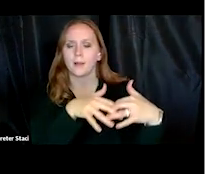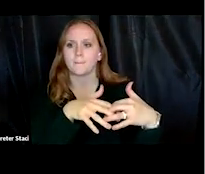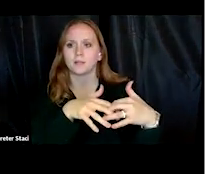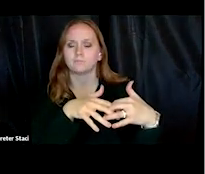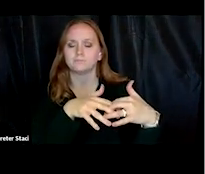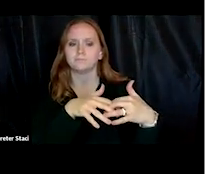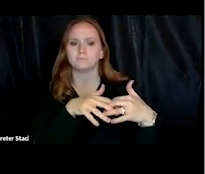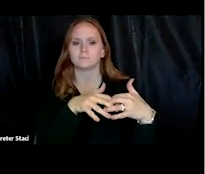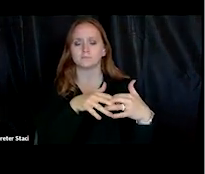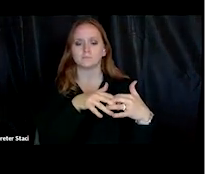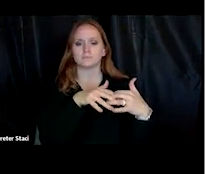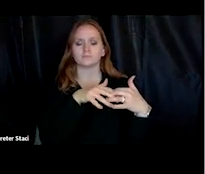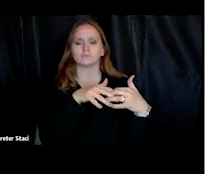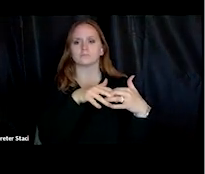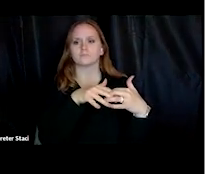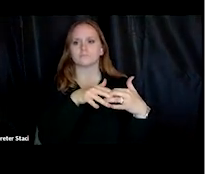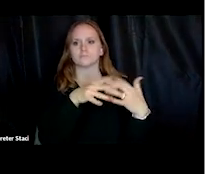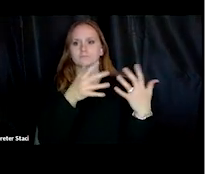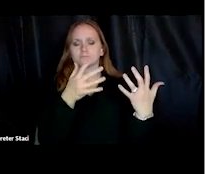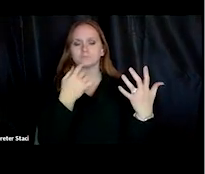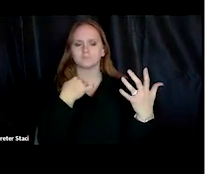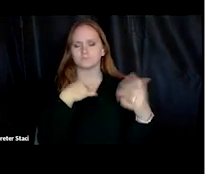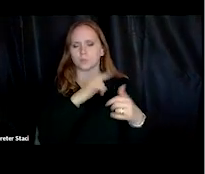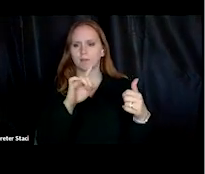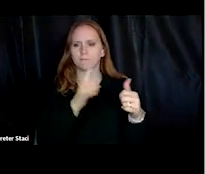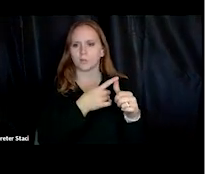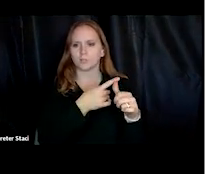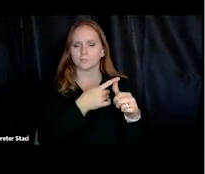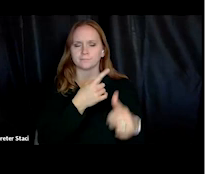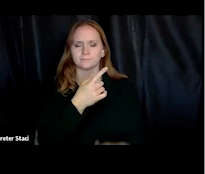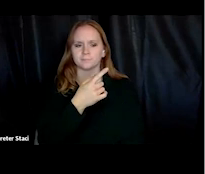we essentially just asked to confirm the intent